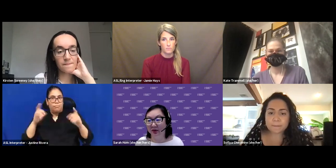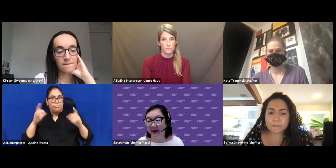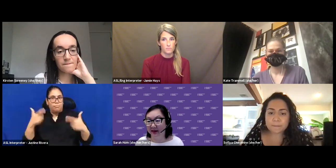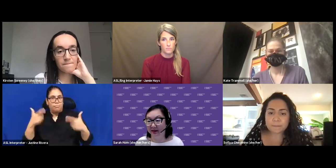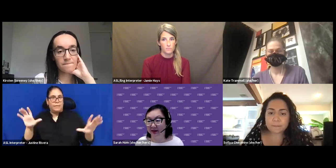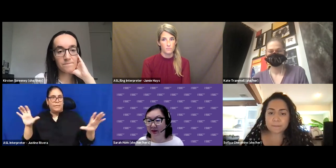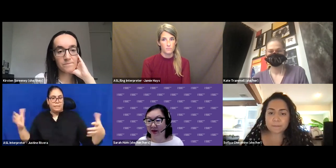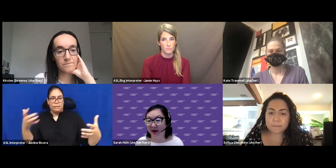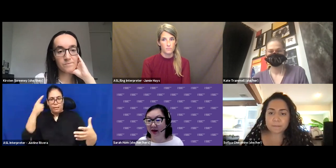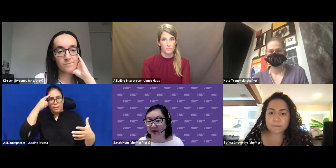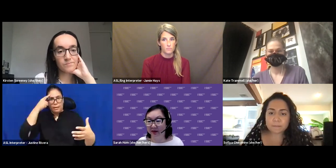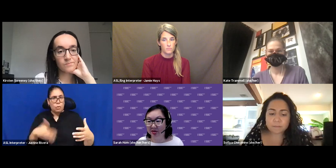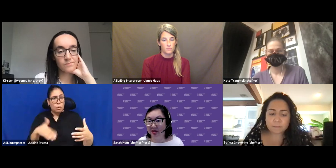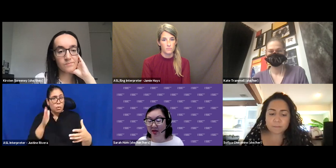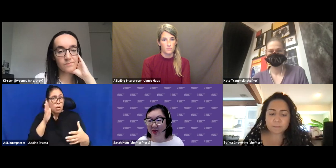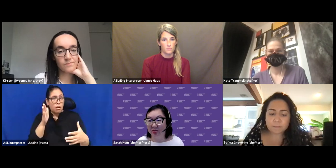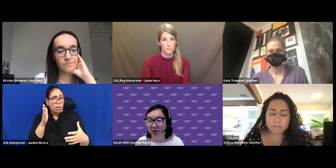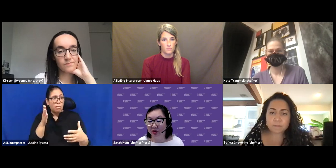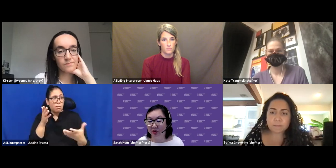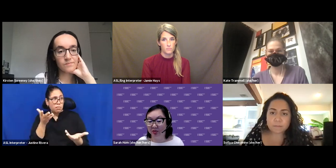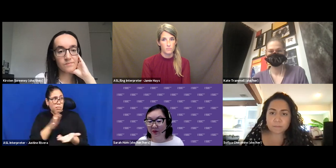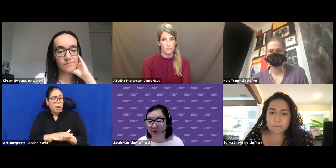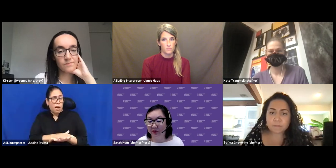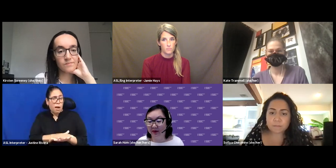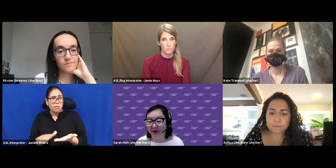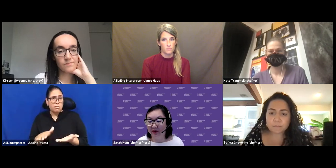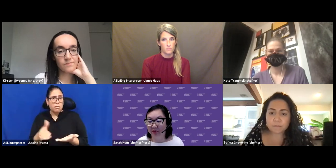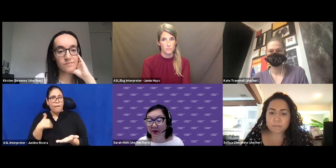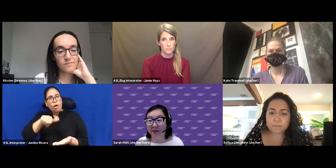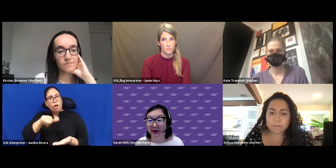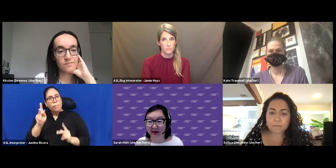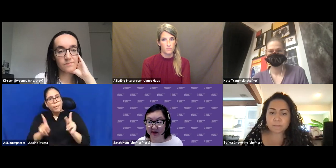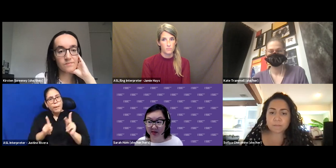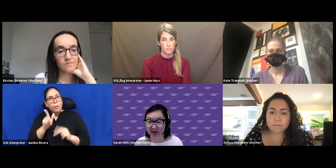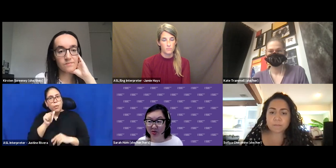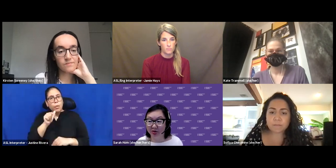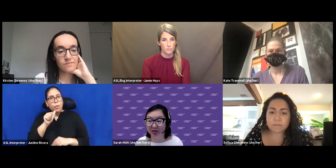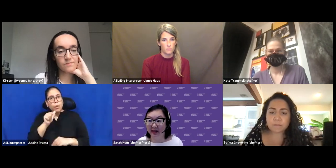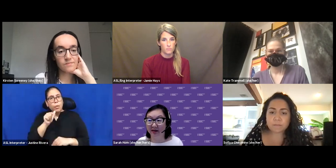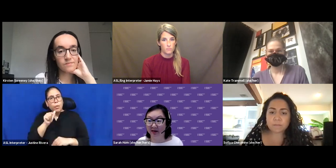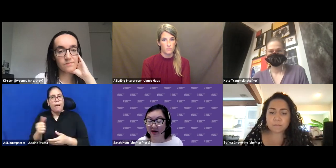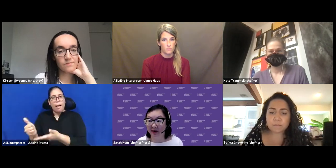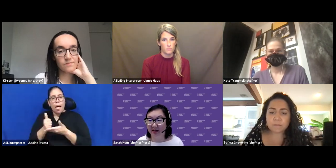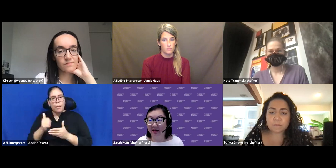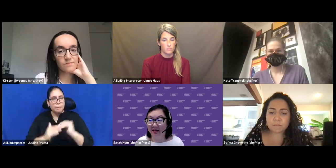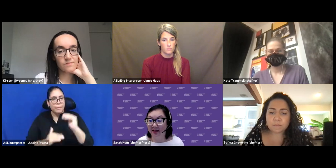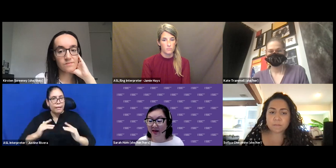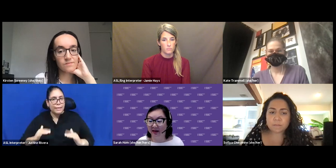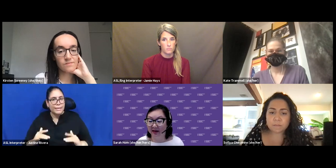great if there were others to build upon this, to share the